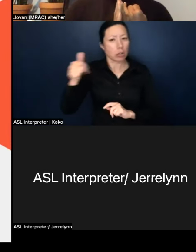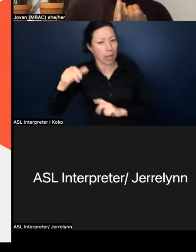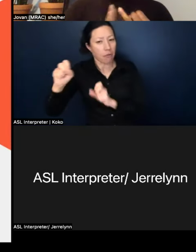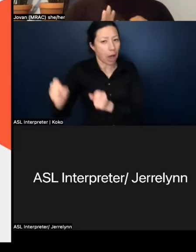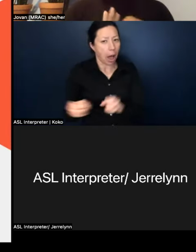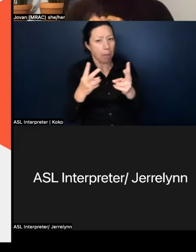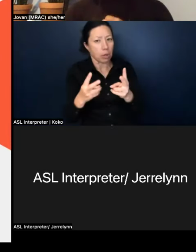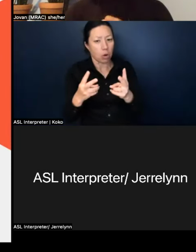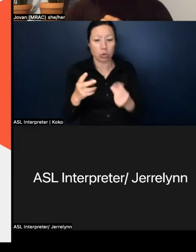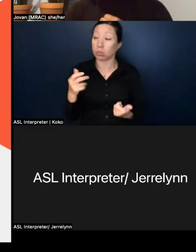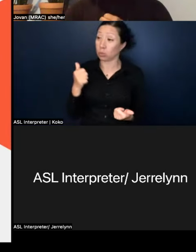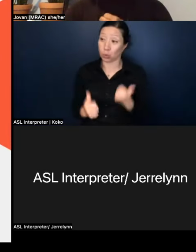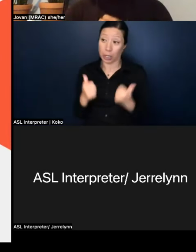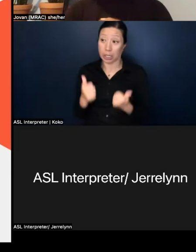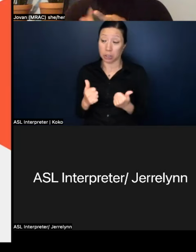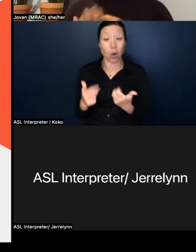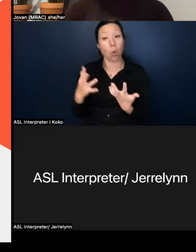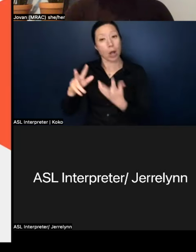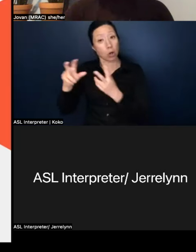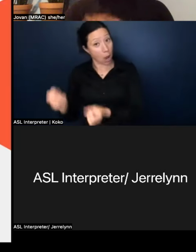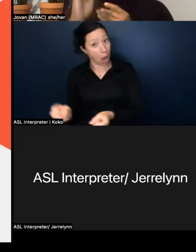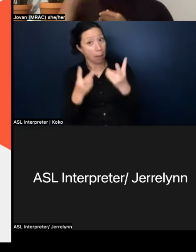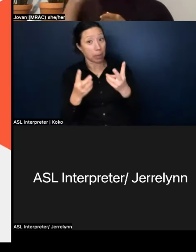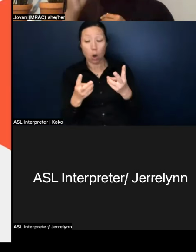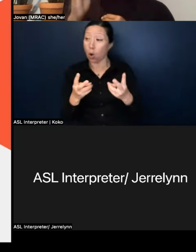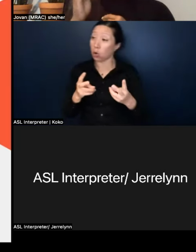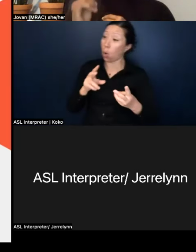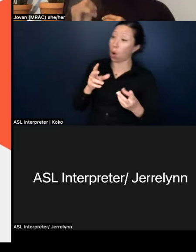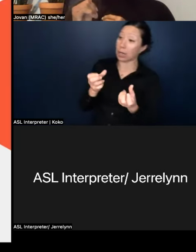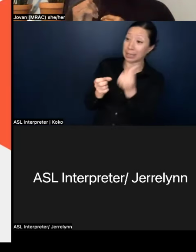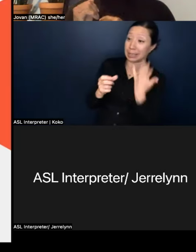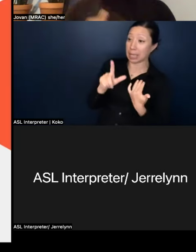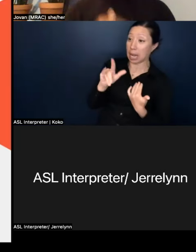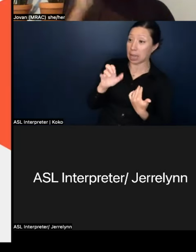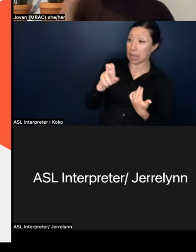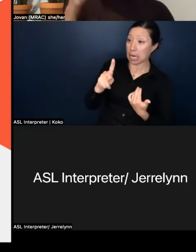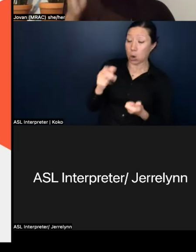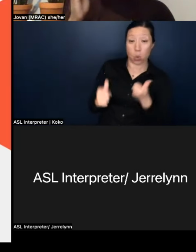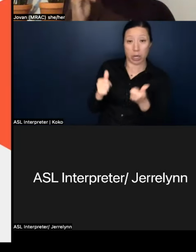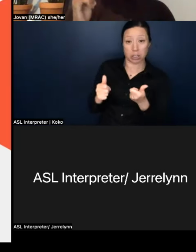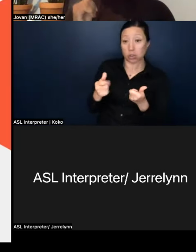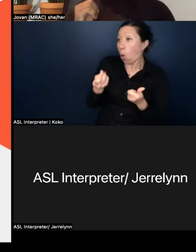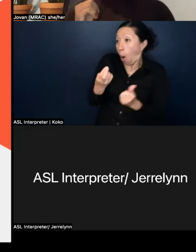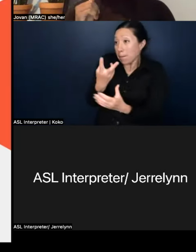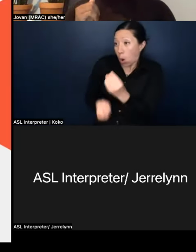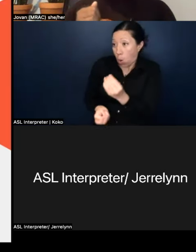So do you wanna give us a link, or do you wanna upload, or both. You'll have that option. So you'll choose which option.